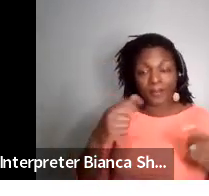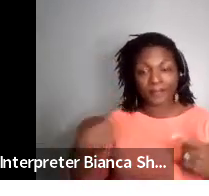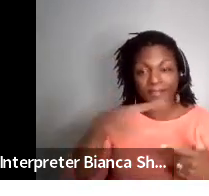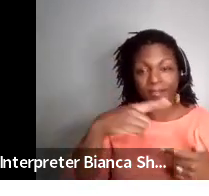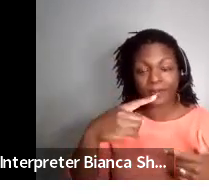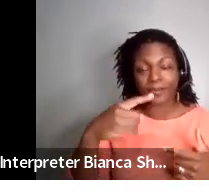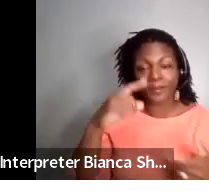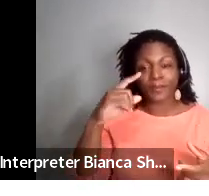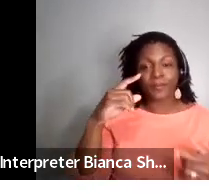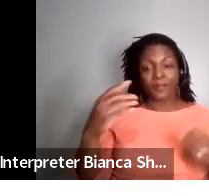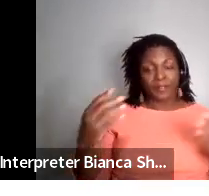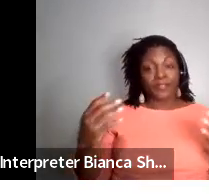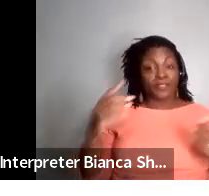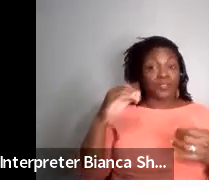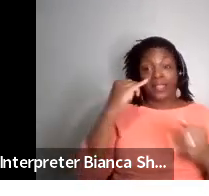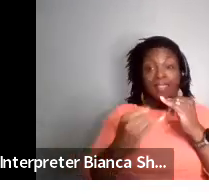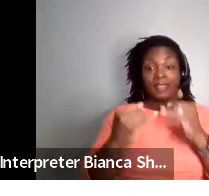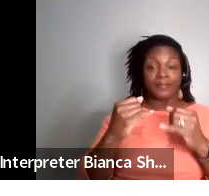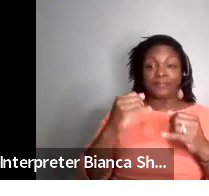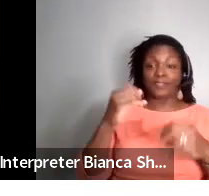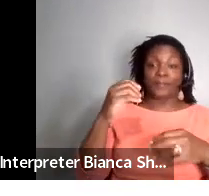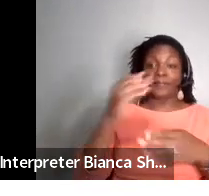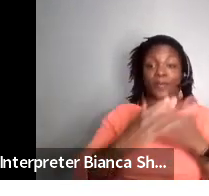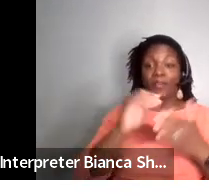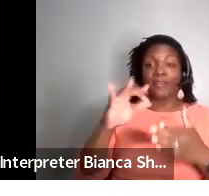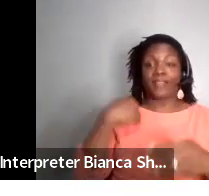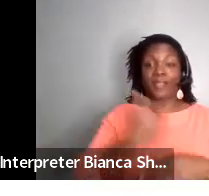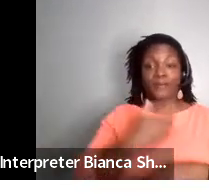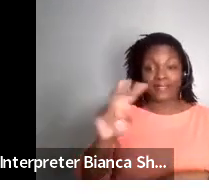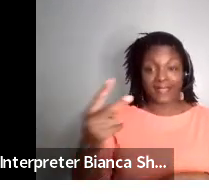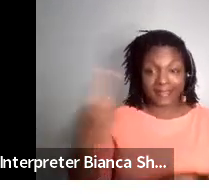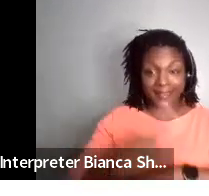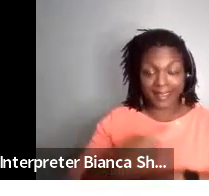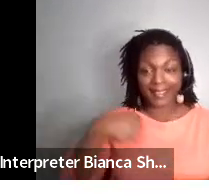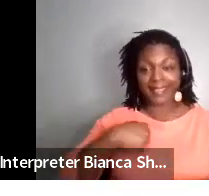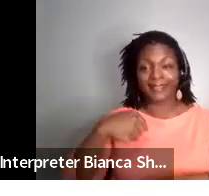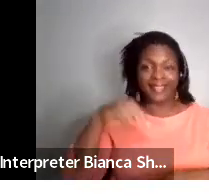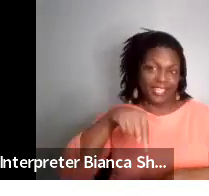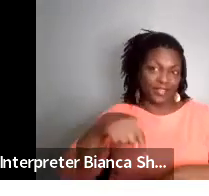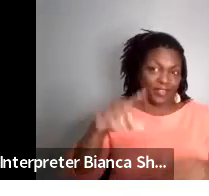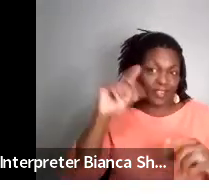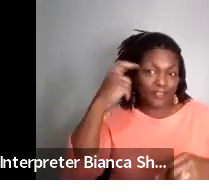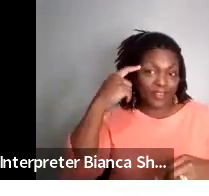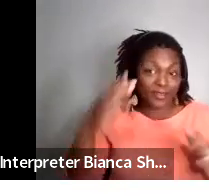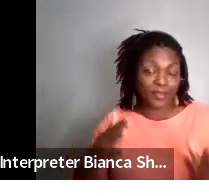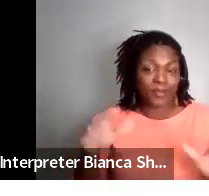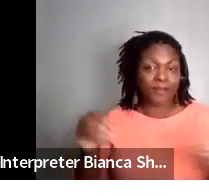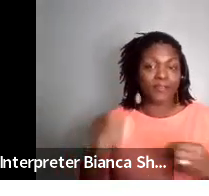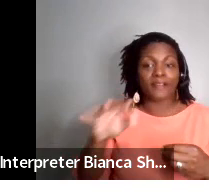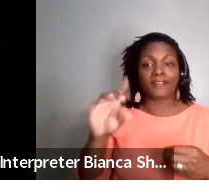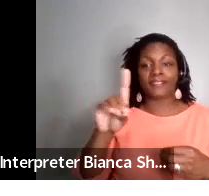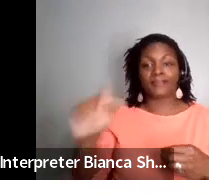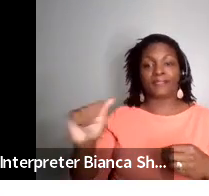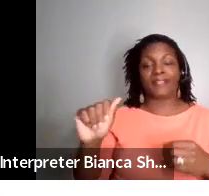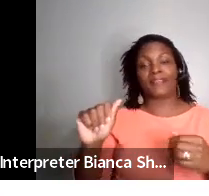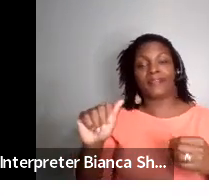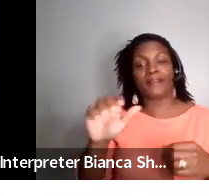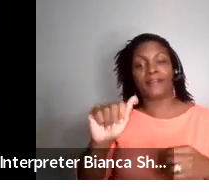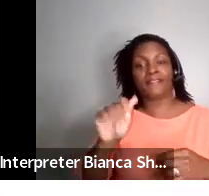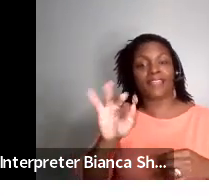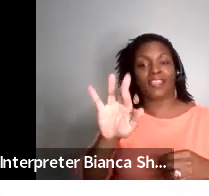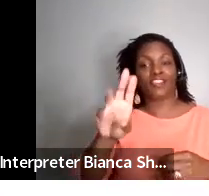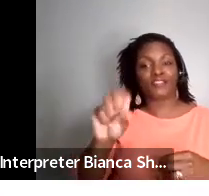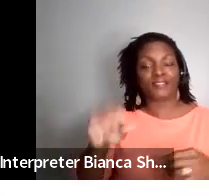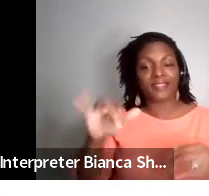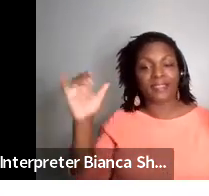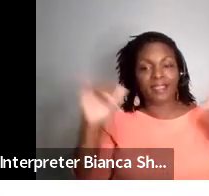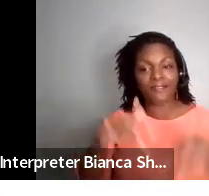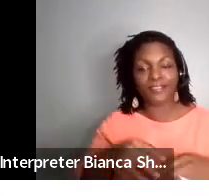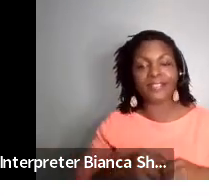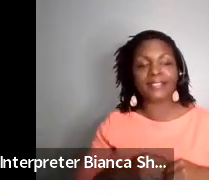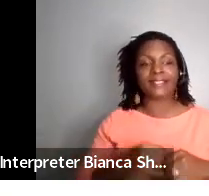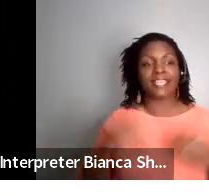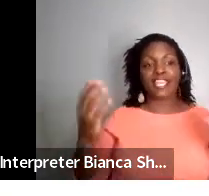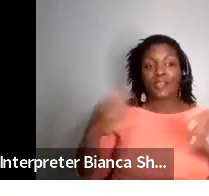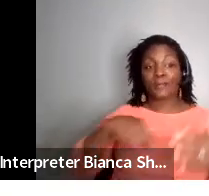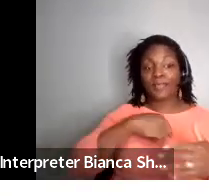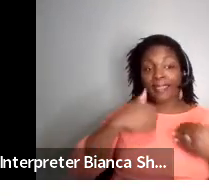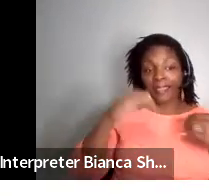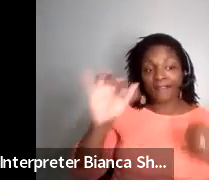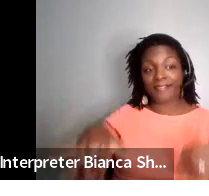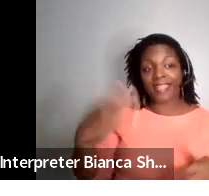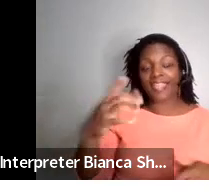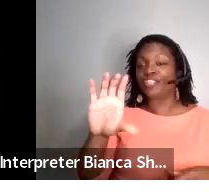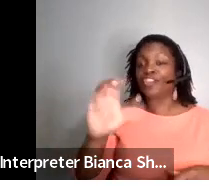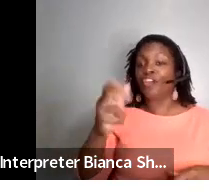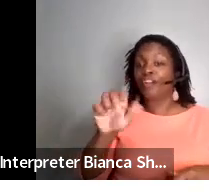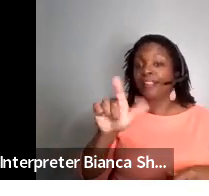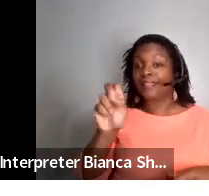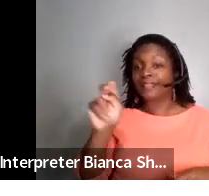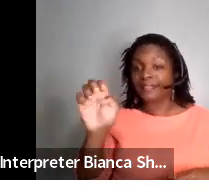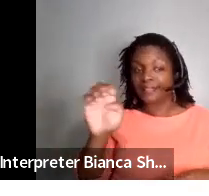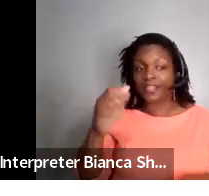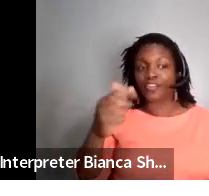Charlene Bradley who currently serves as a program manager for the Louisiana Department of Health, where she oversees a community-based support and program compliance.